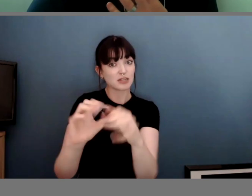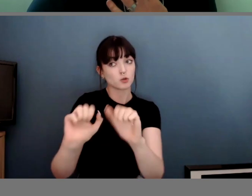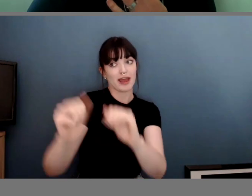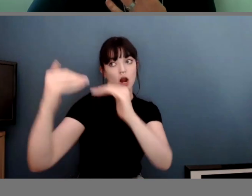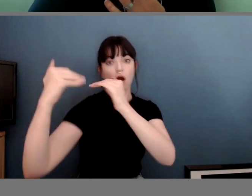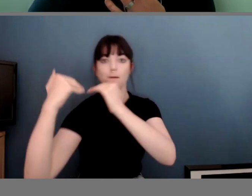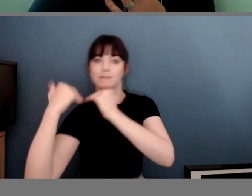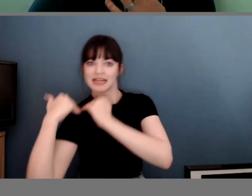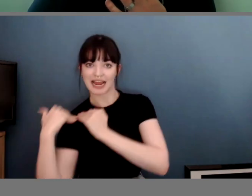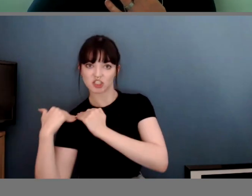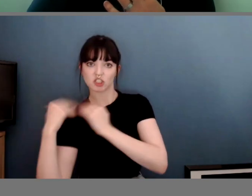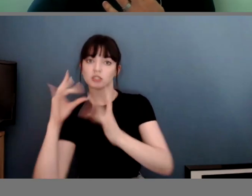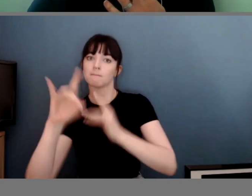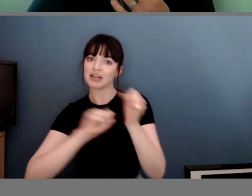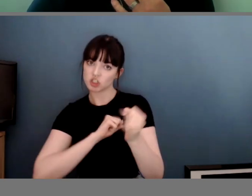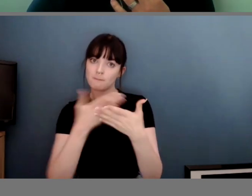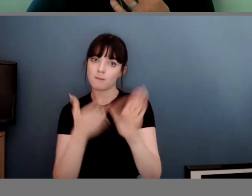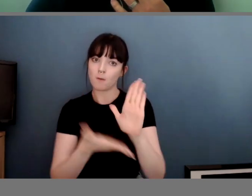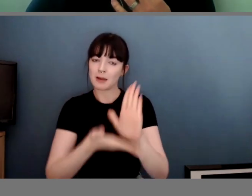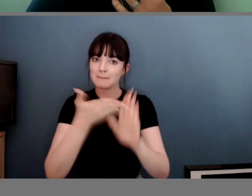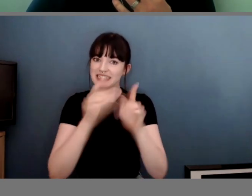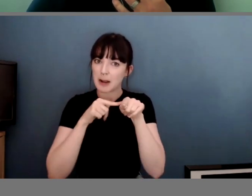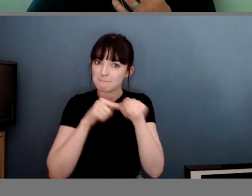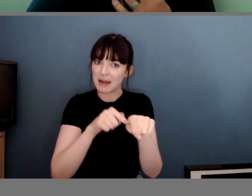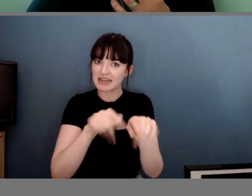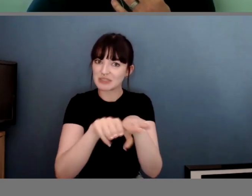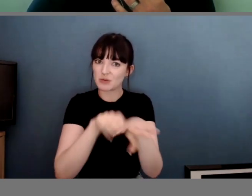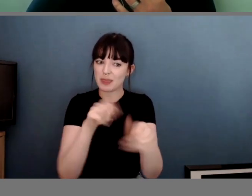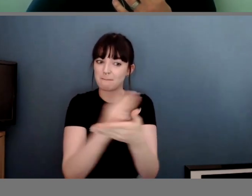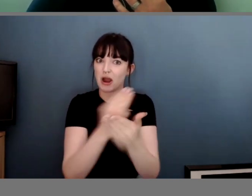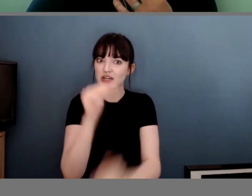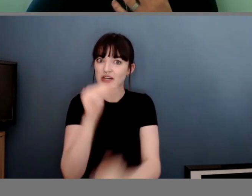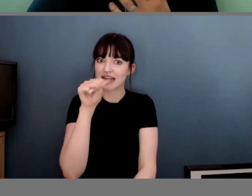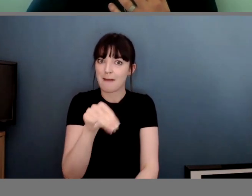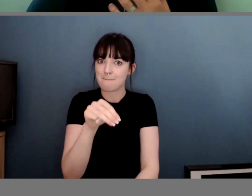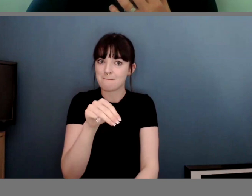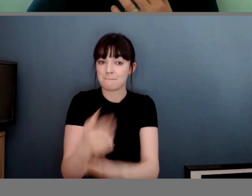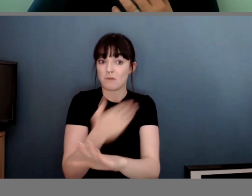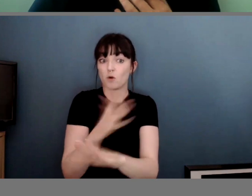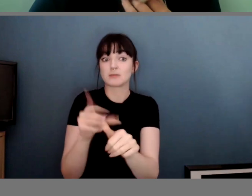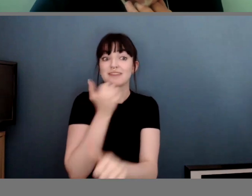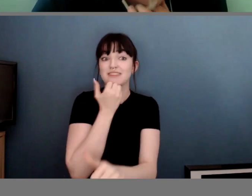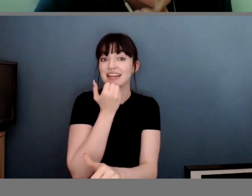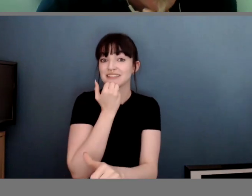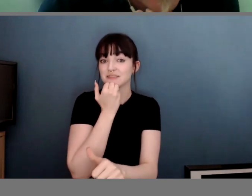compliance with Part M by certain dates? So I am just going to go back to our little poll and I am